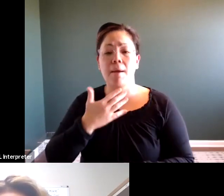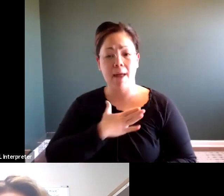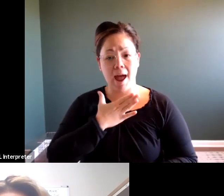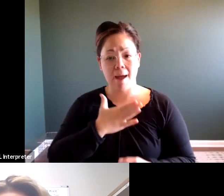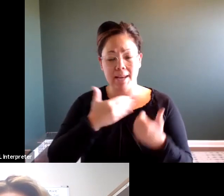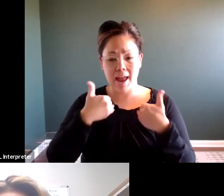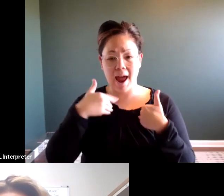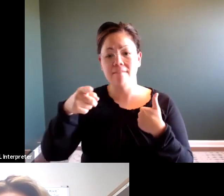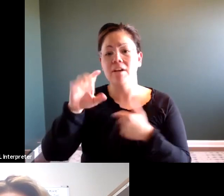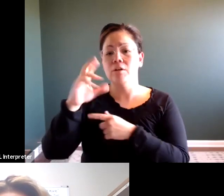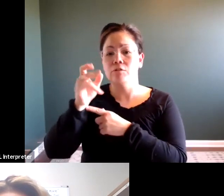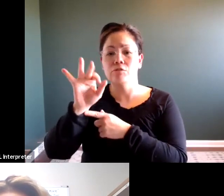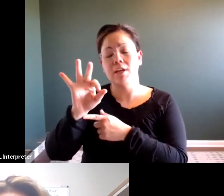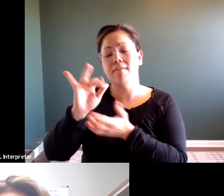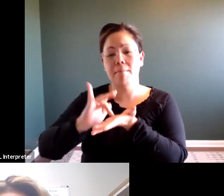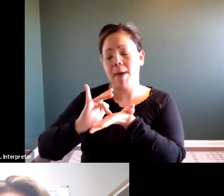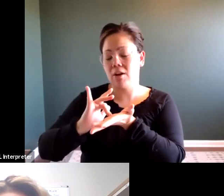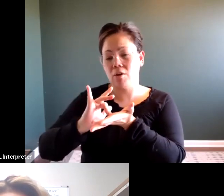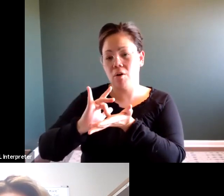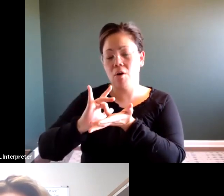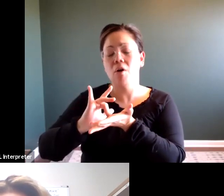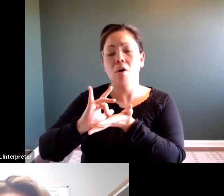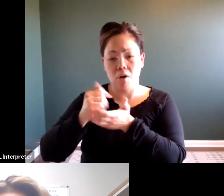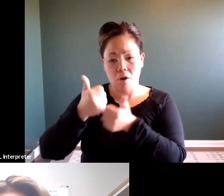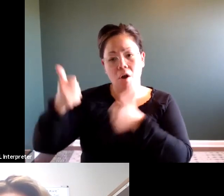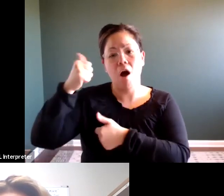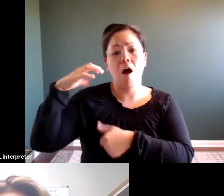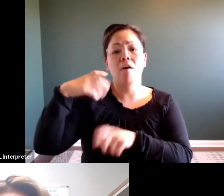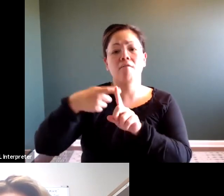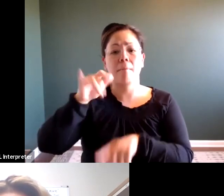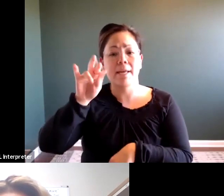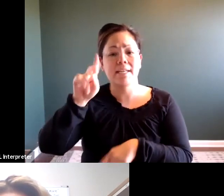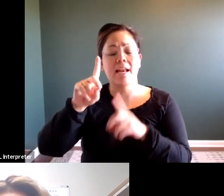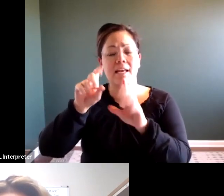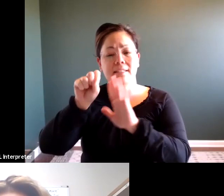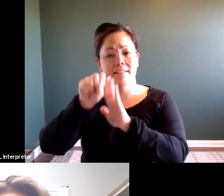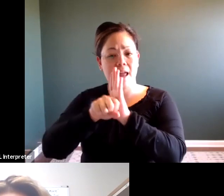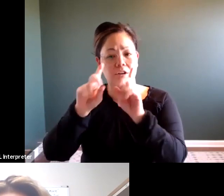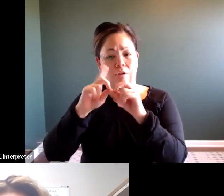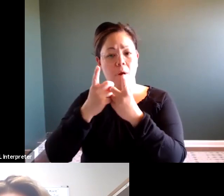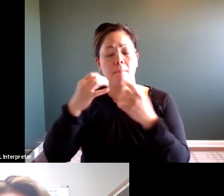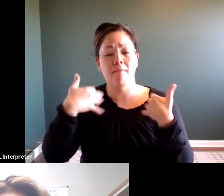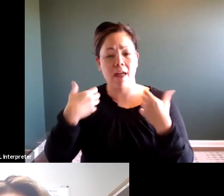our Chief Medical Officer from the Indiana State Department of Health, Dr. Lindsay Weaver.